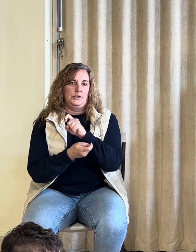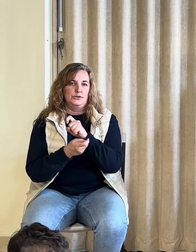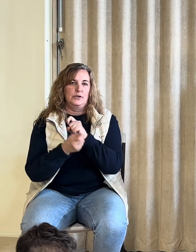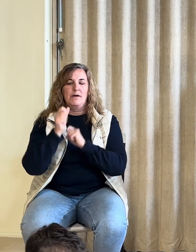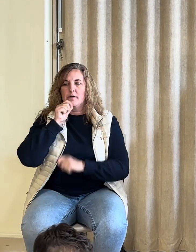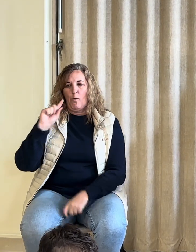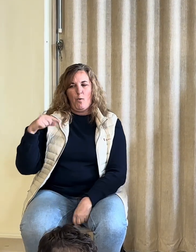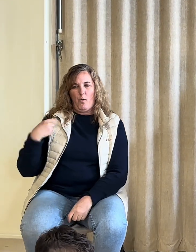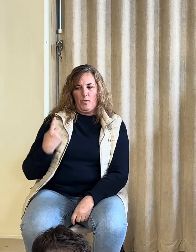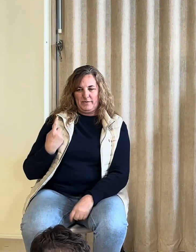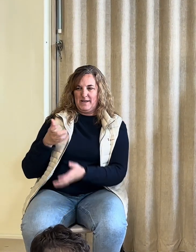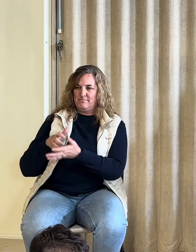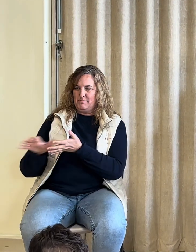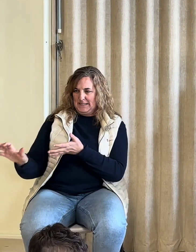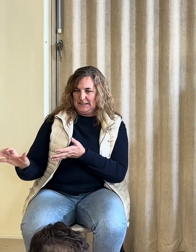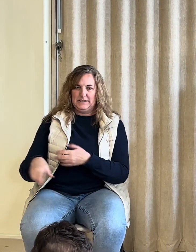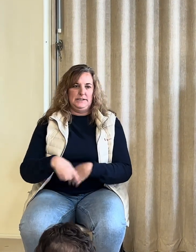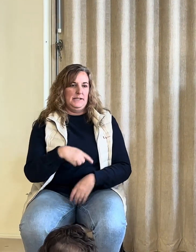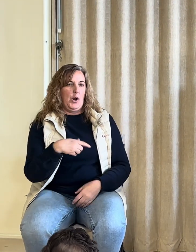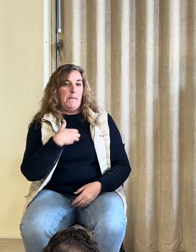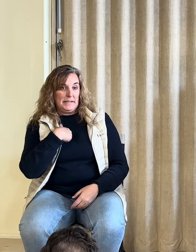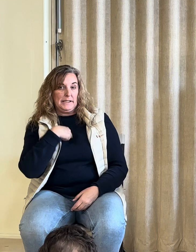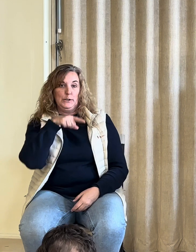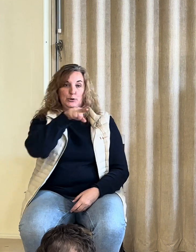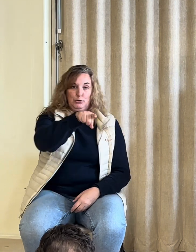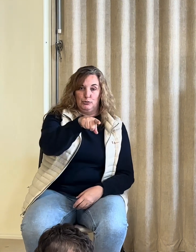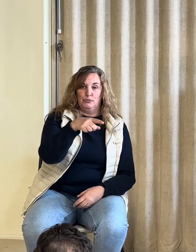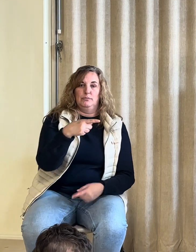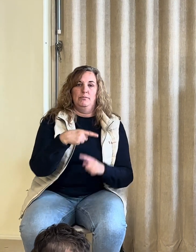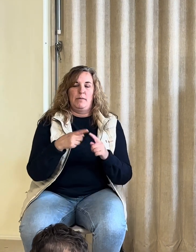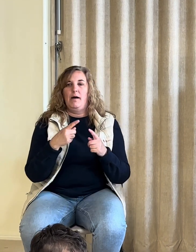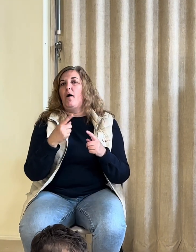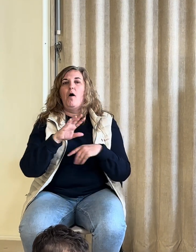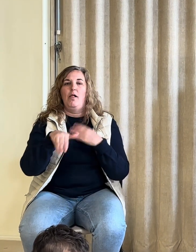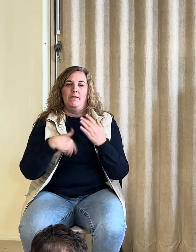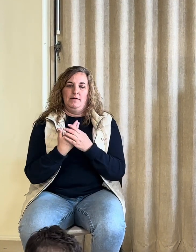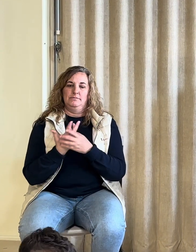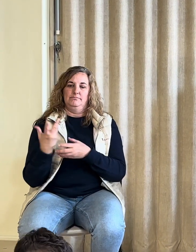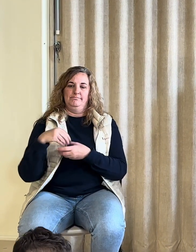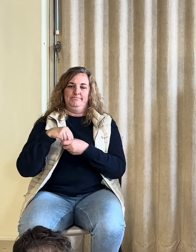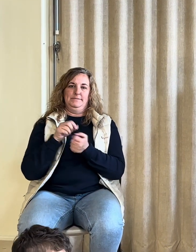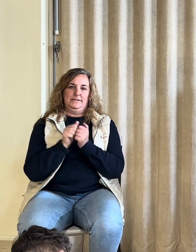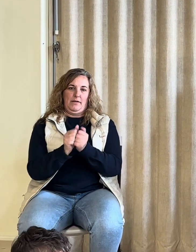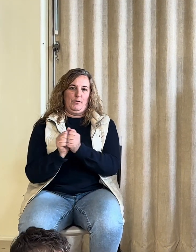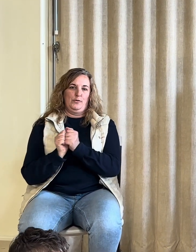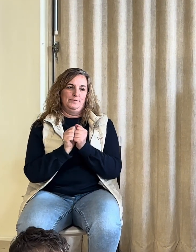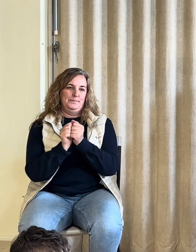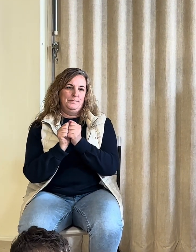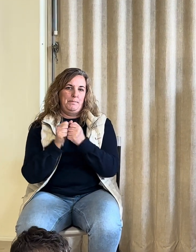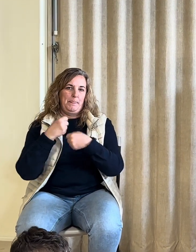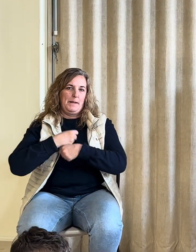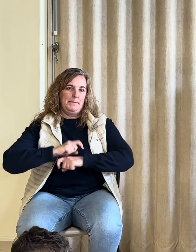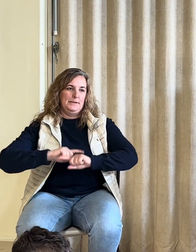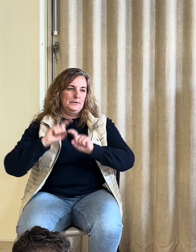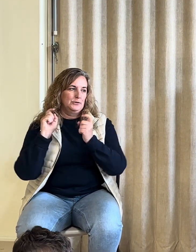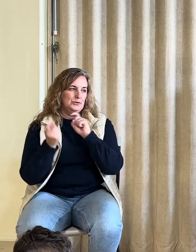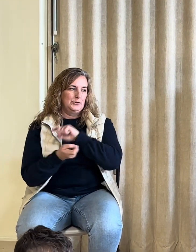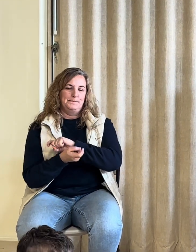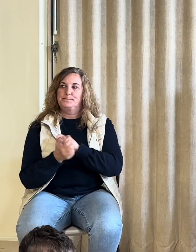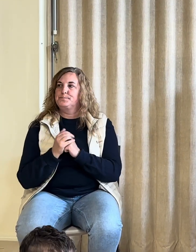a me, it is not just a you, it is all of us coming together to make change. And so we want to remind